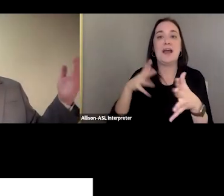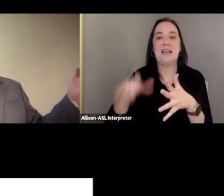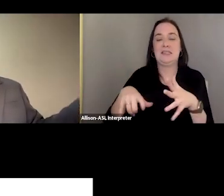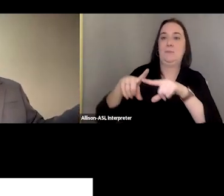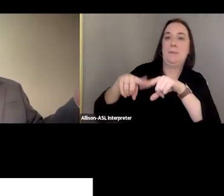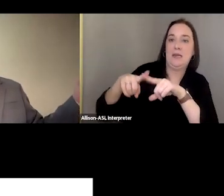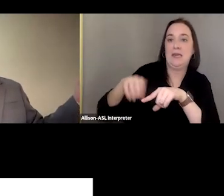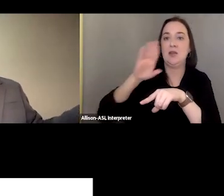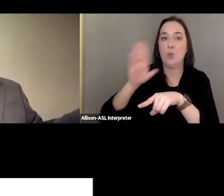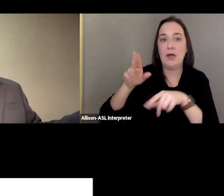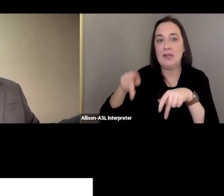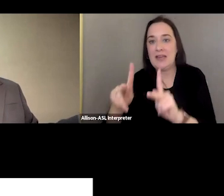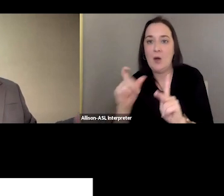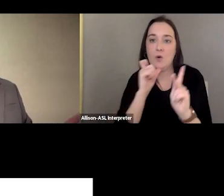And it's continue to exponentially grow.